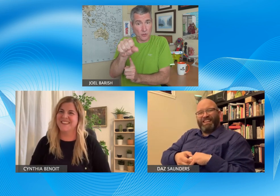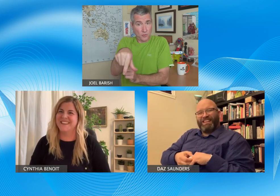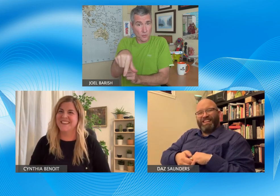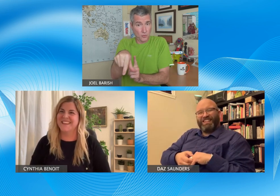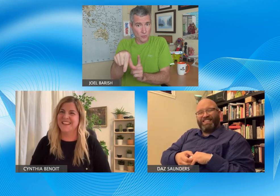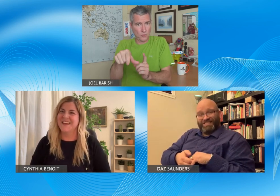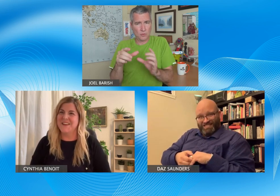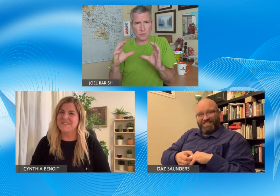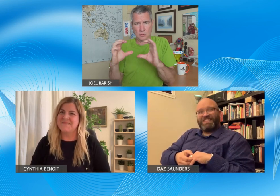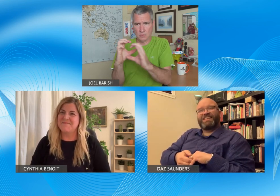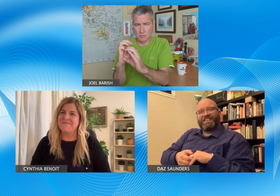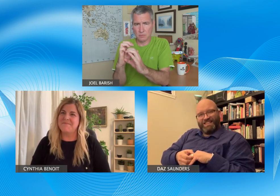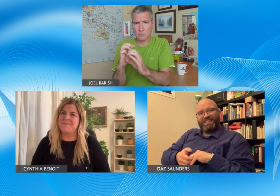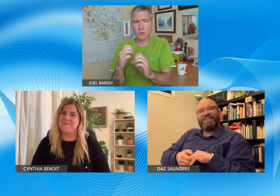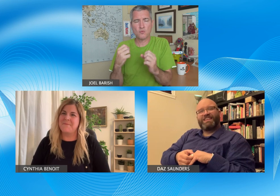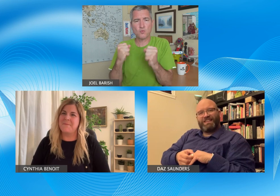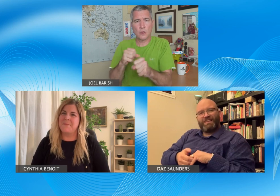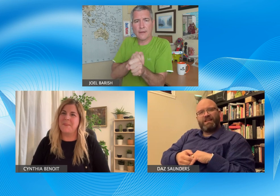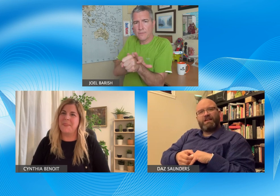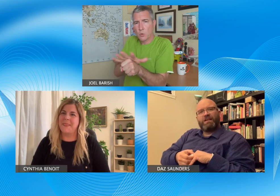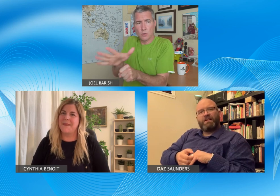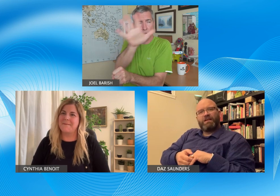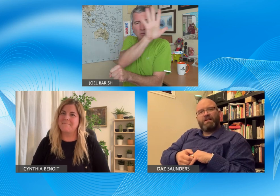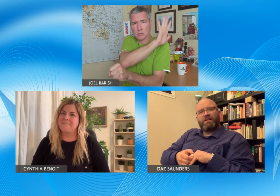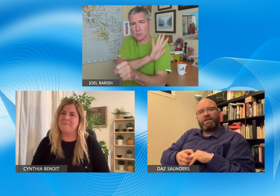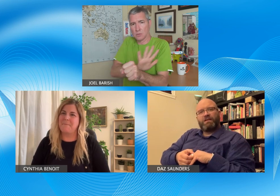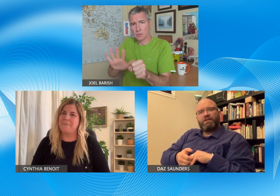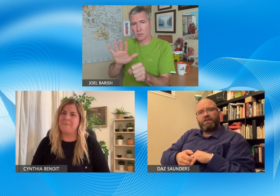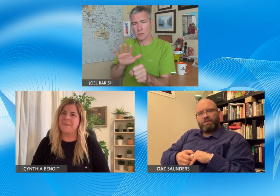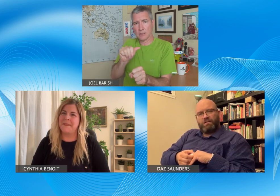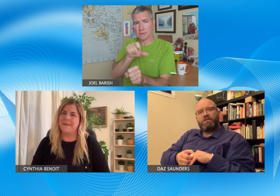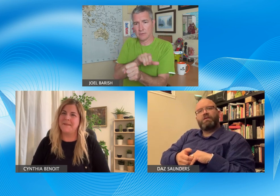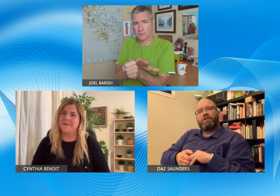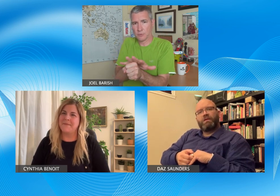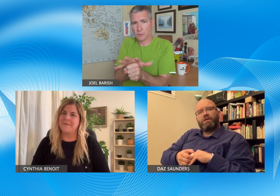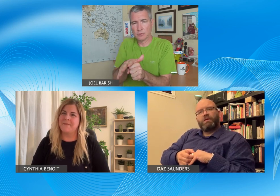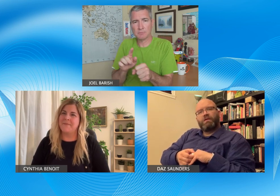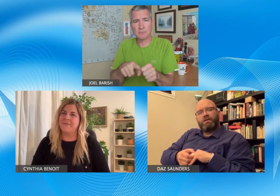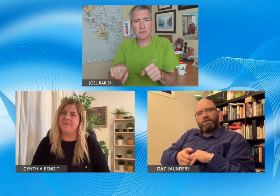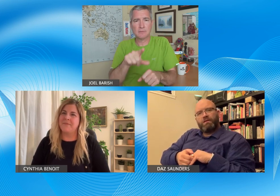LSQ is concentrated in some precise areas and has been influenced from external forces like ASL.